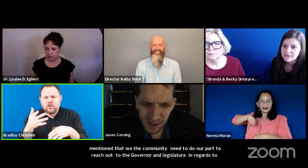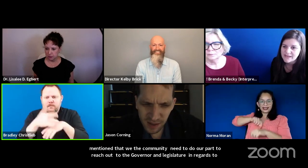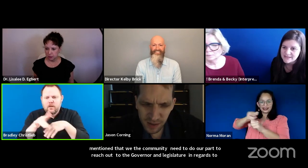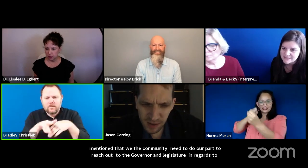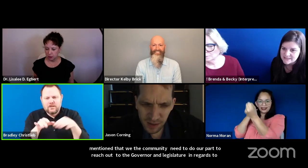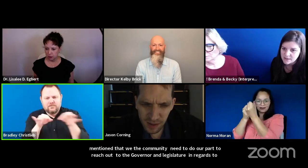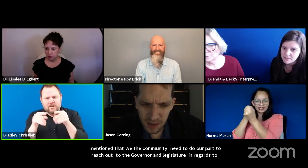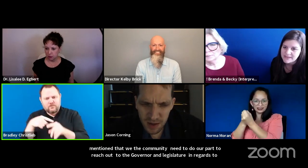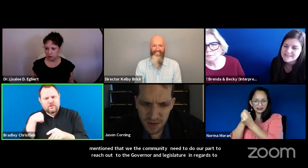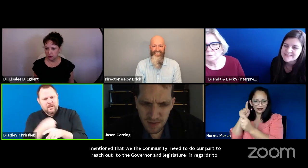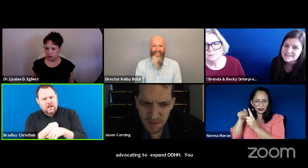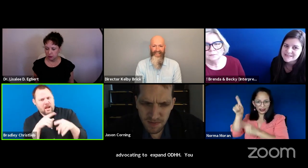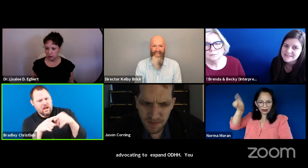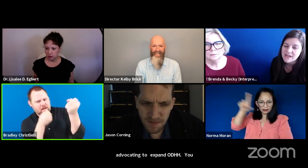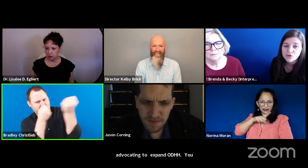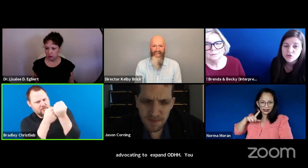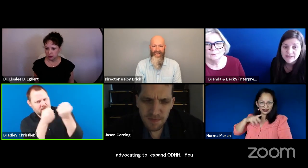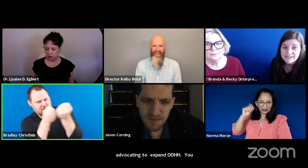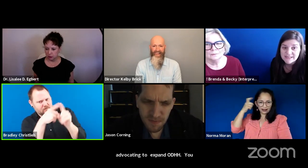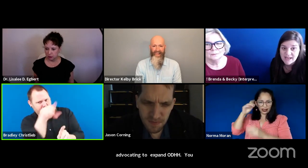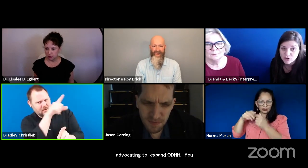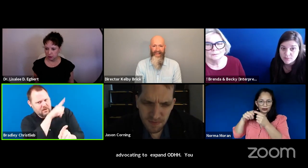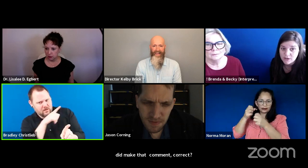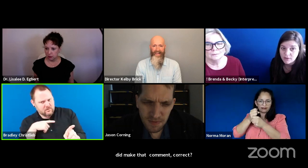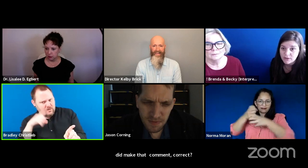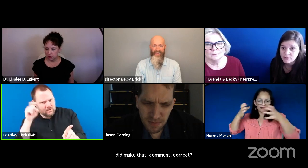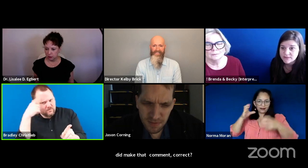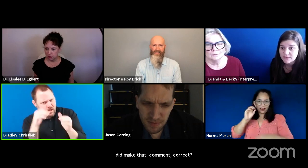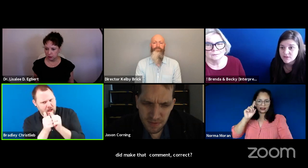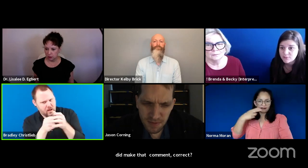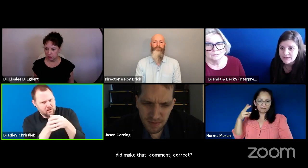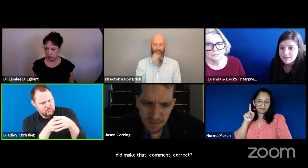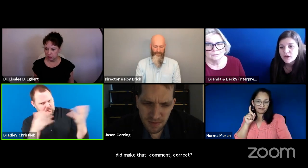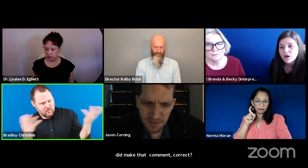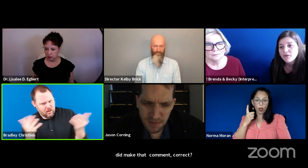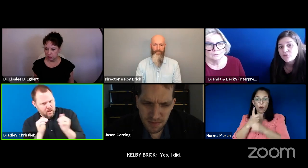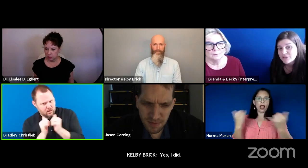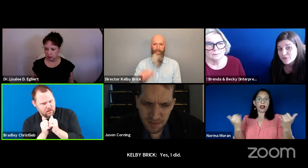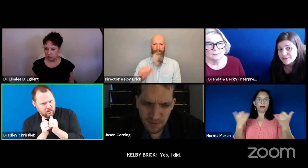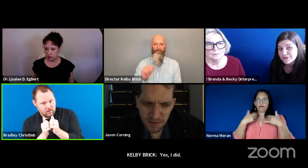And I do realize that that could be on the onus of the community, but could